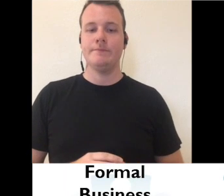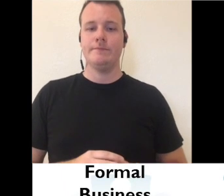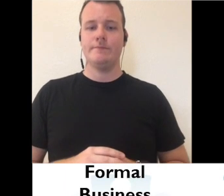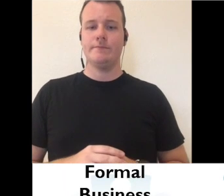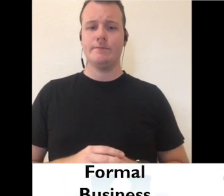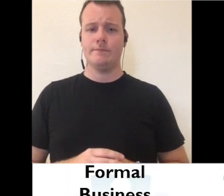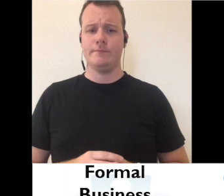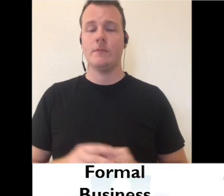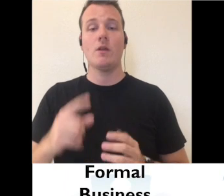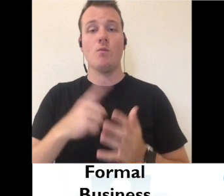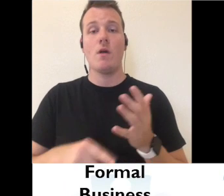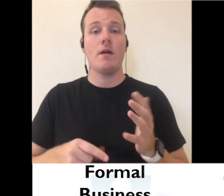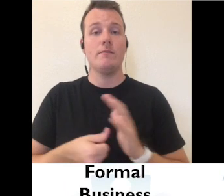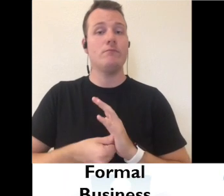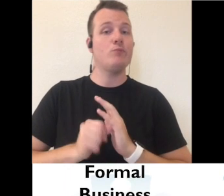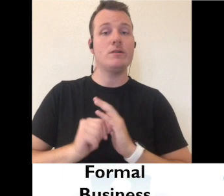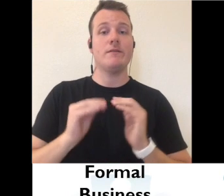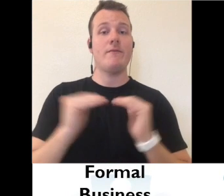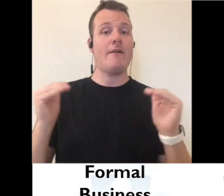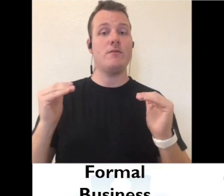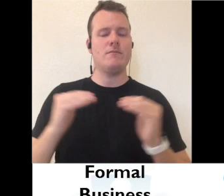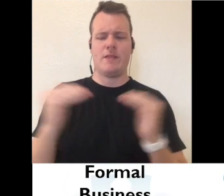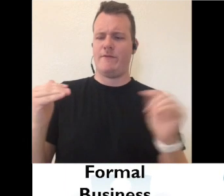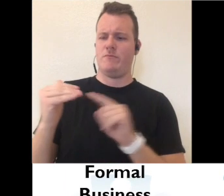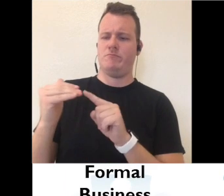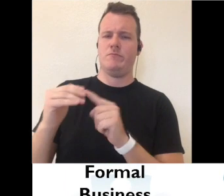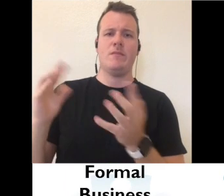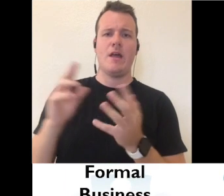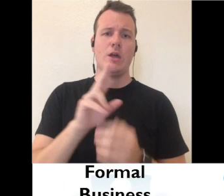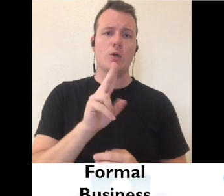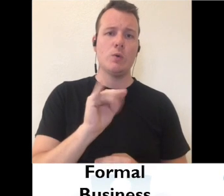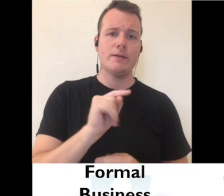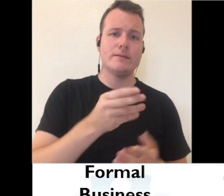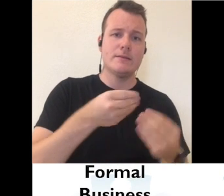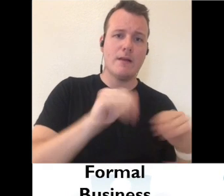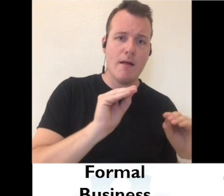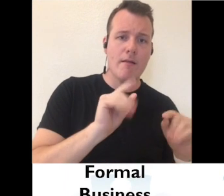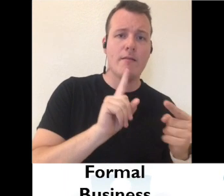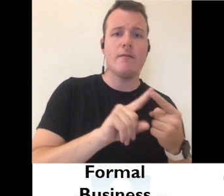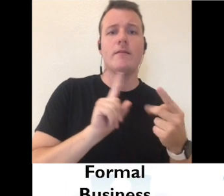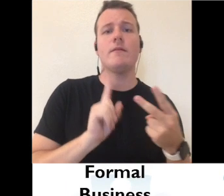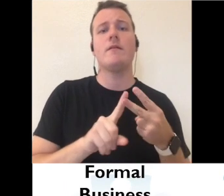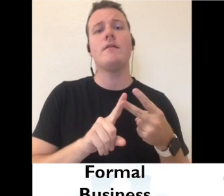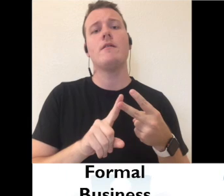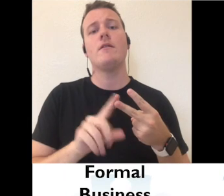could be units, levels could be revenue, levels could be numbers of patients, it